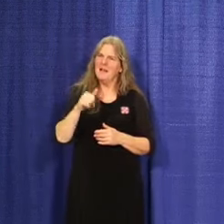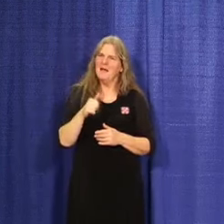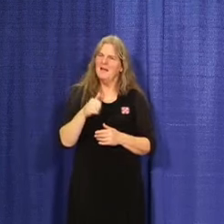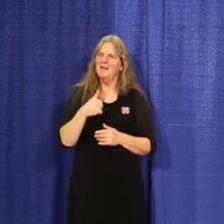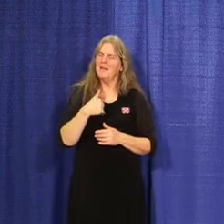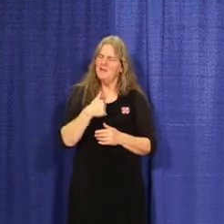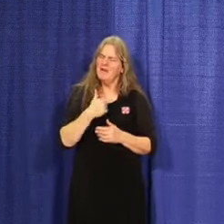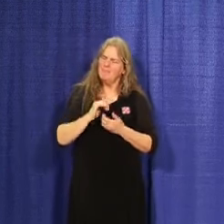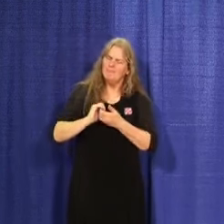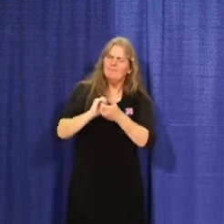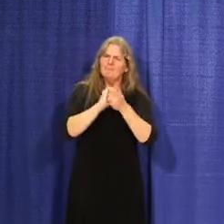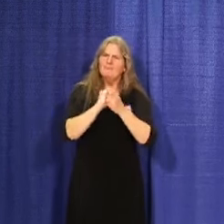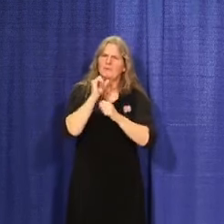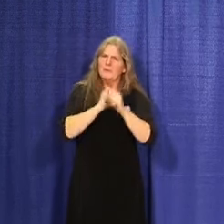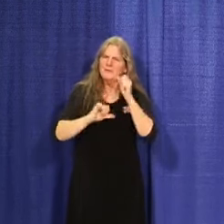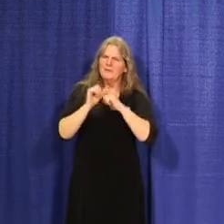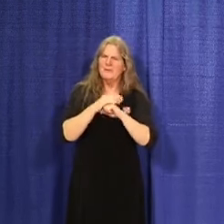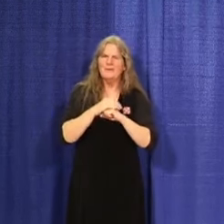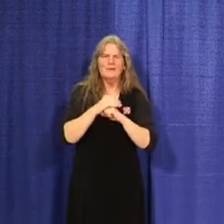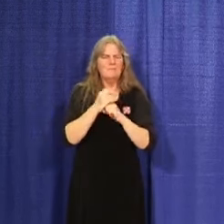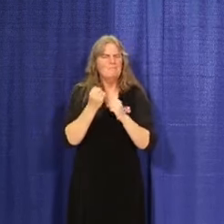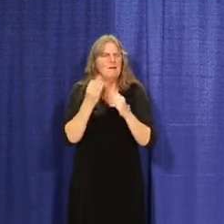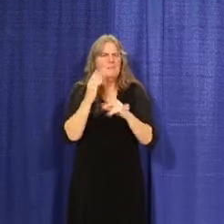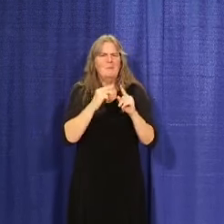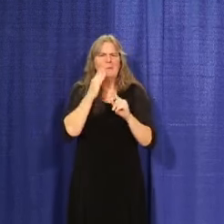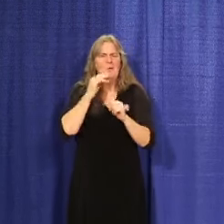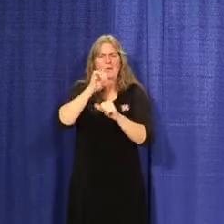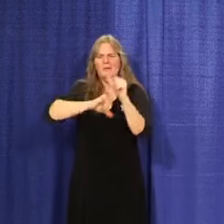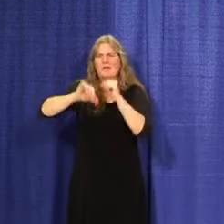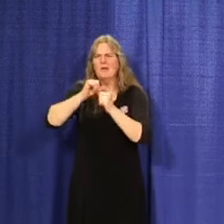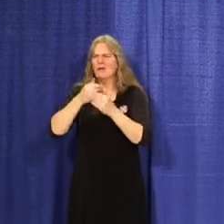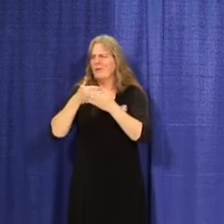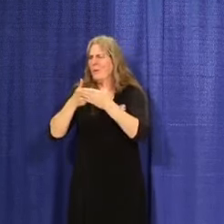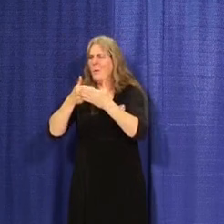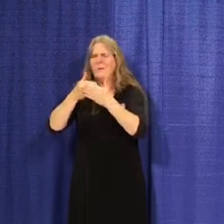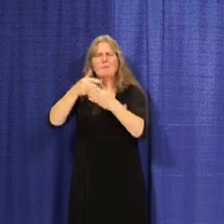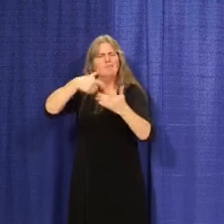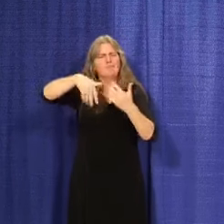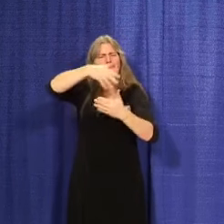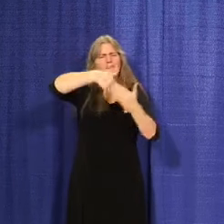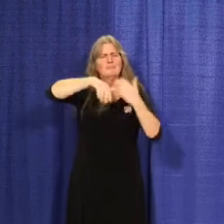away from knowing anyone else. In such a place as hours, rumours easily circulate well